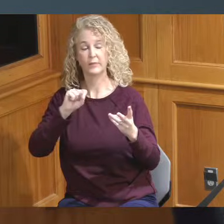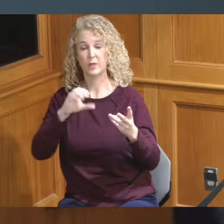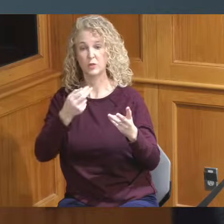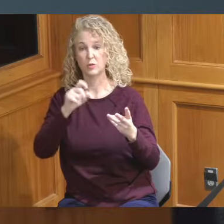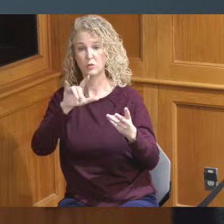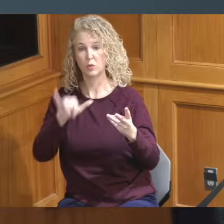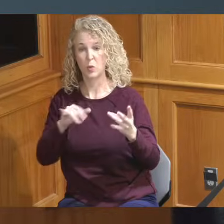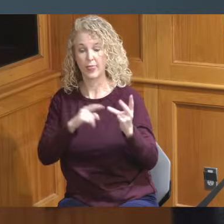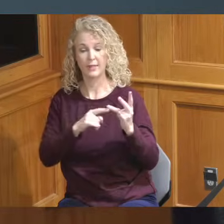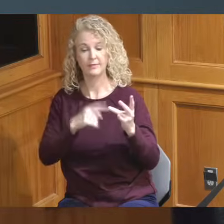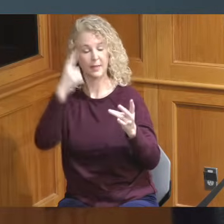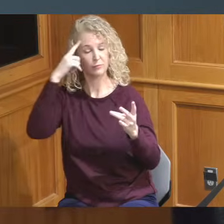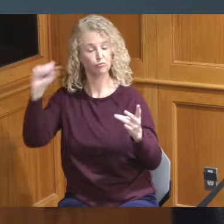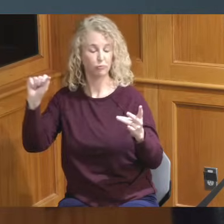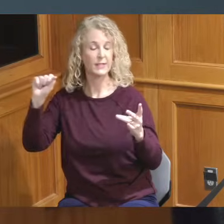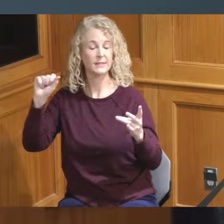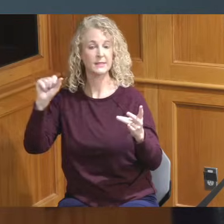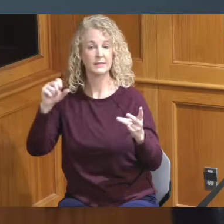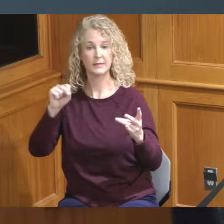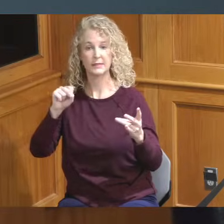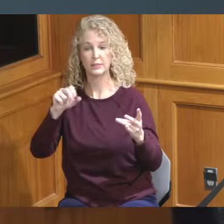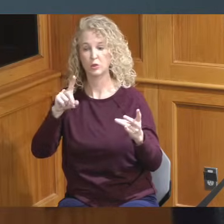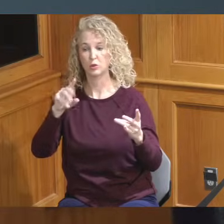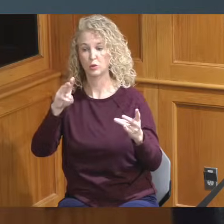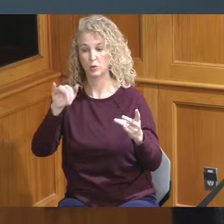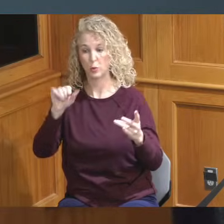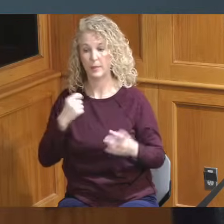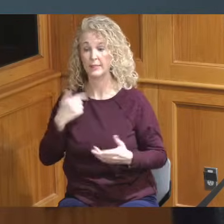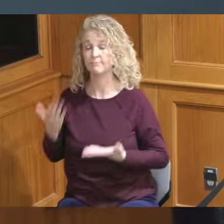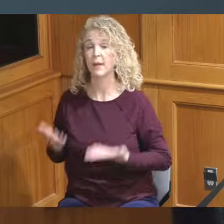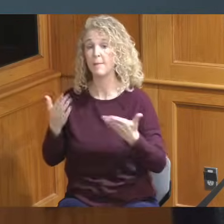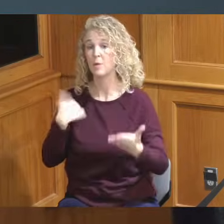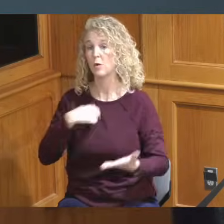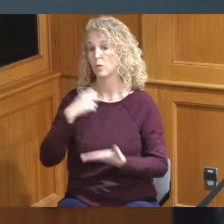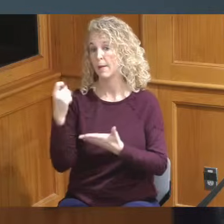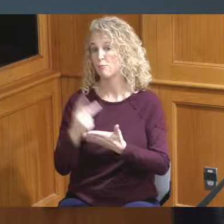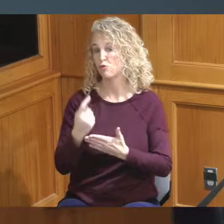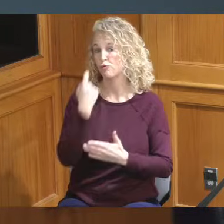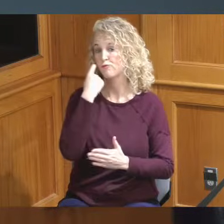the minutes of the previous session. Second. Commissioner Summerow Dumas. Yes. Commissioner